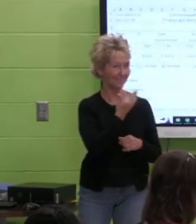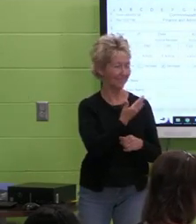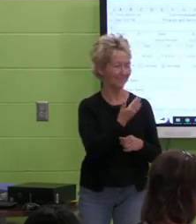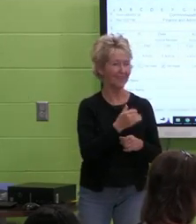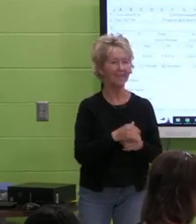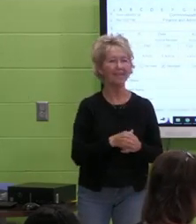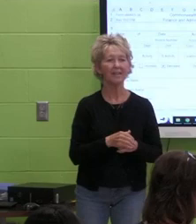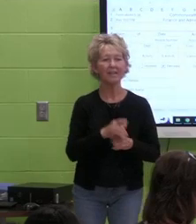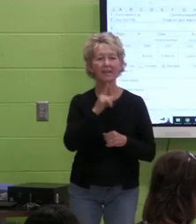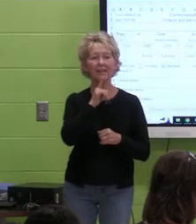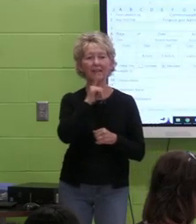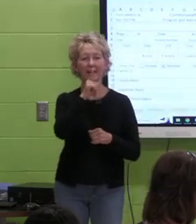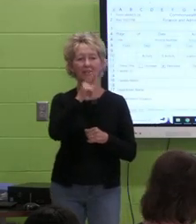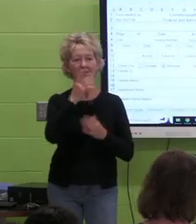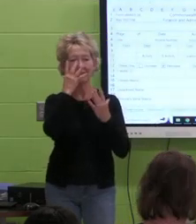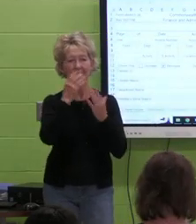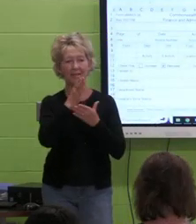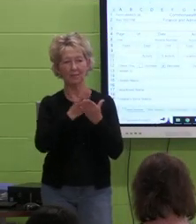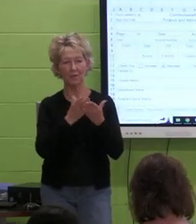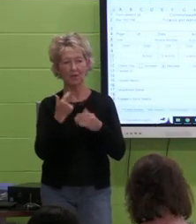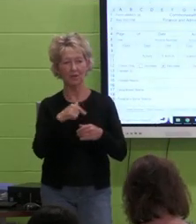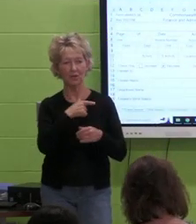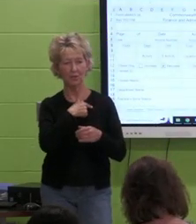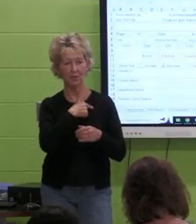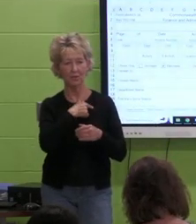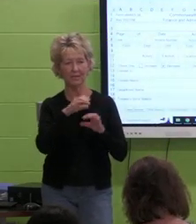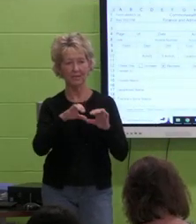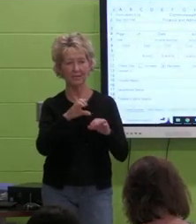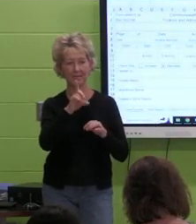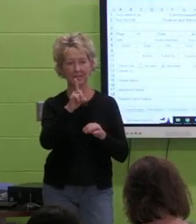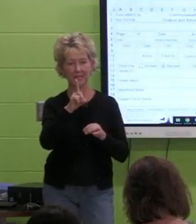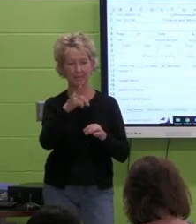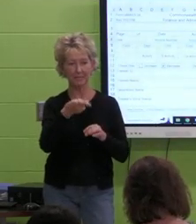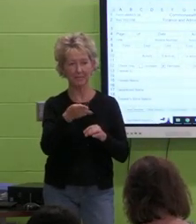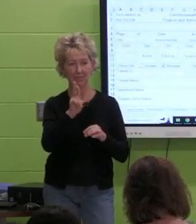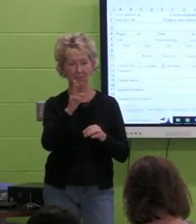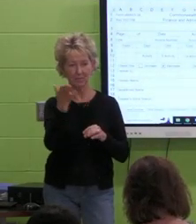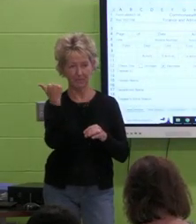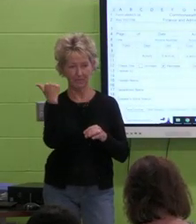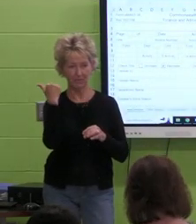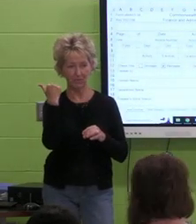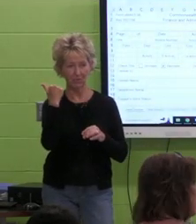I think actually the sad part about it is when we have done DPRs in the past I have one now